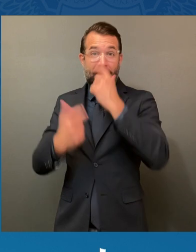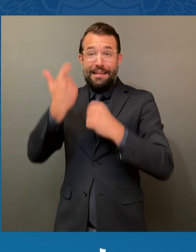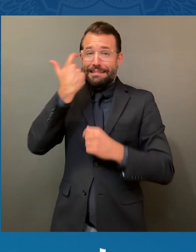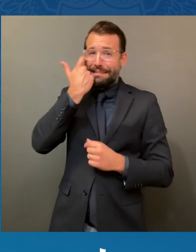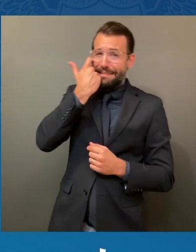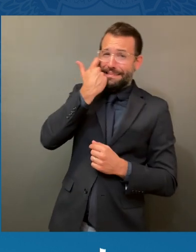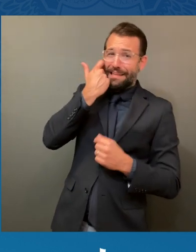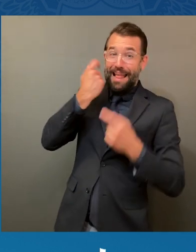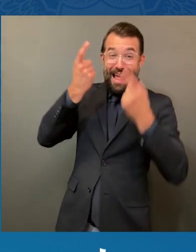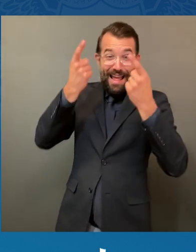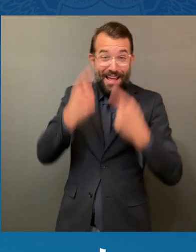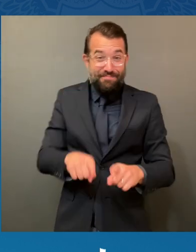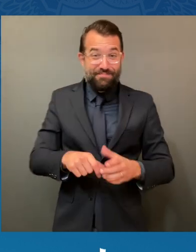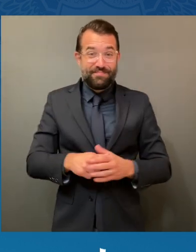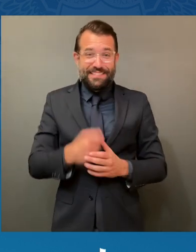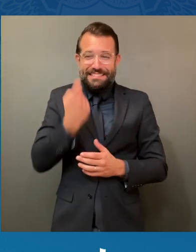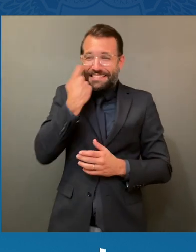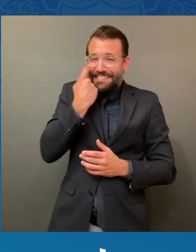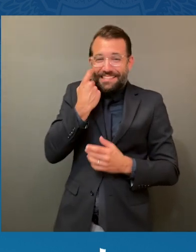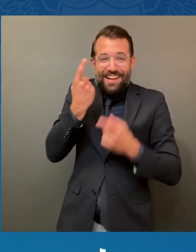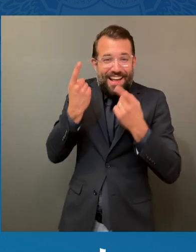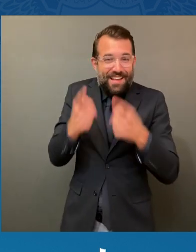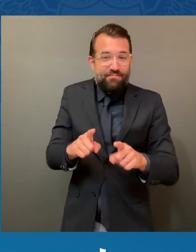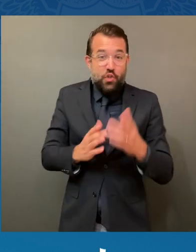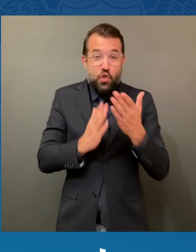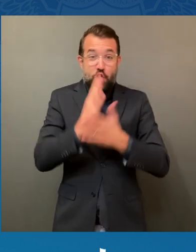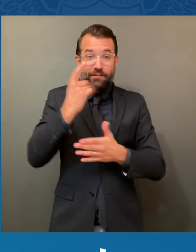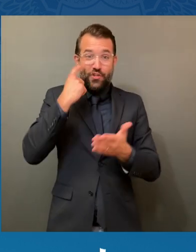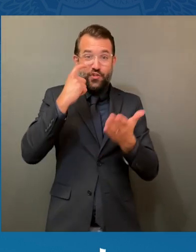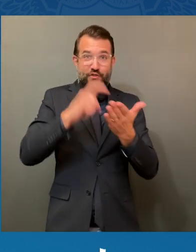A right that had been recognized for almost half a century.